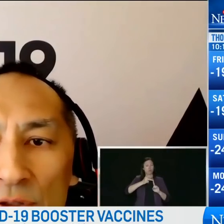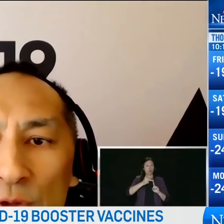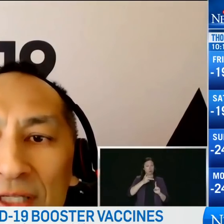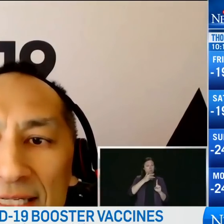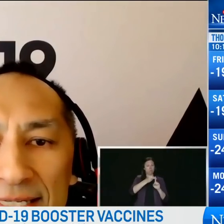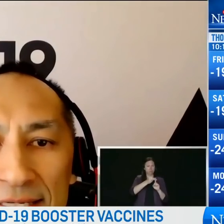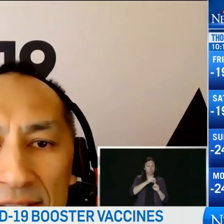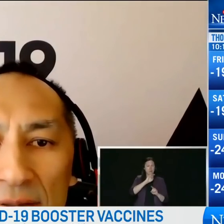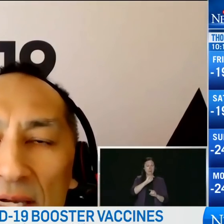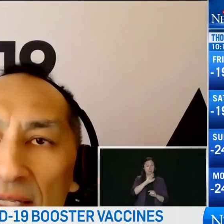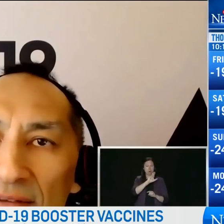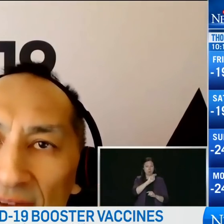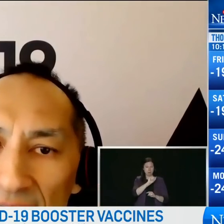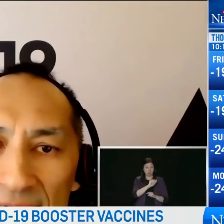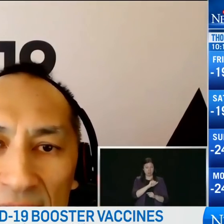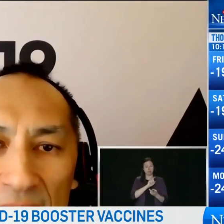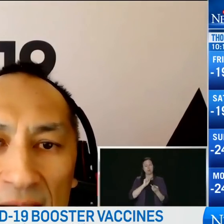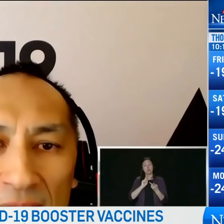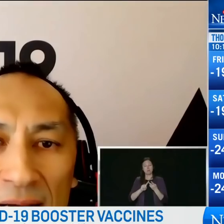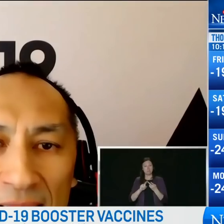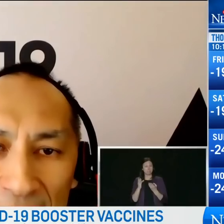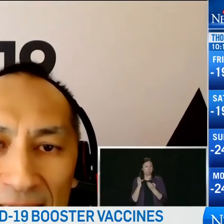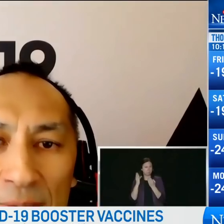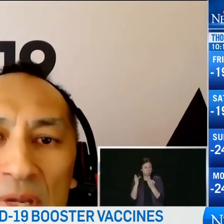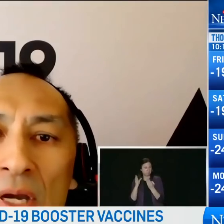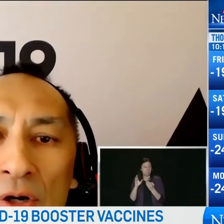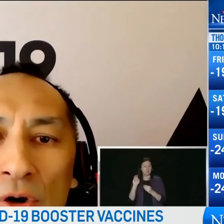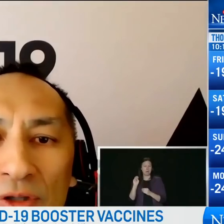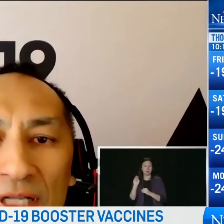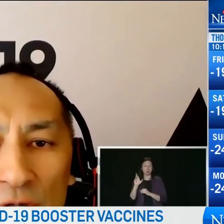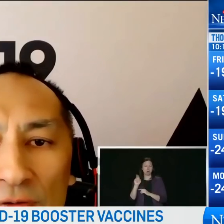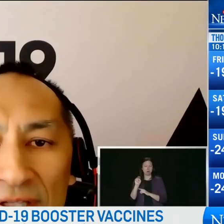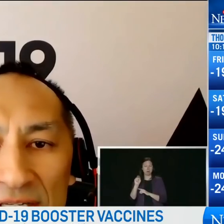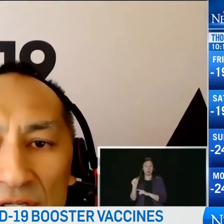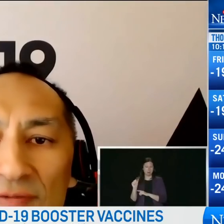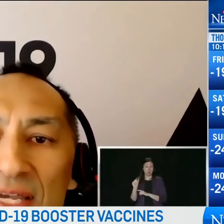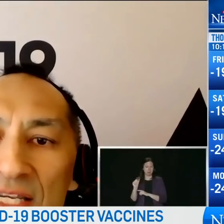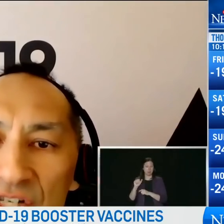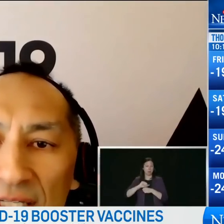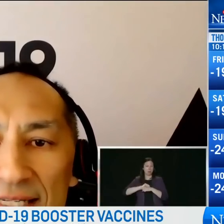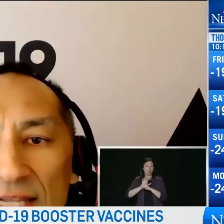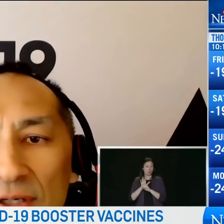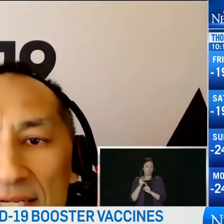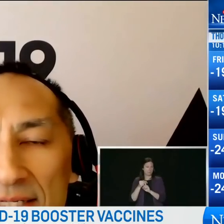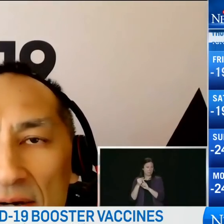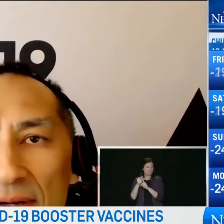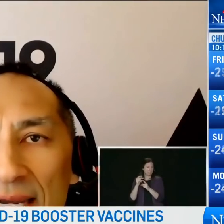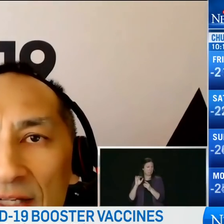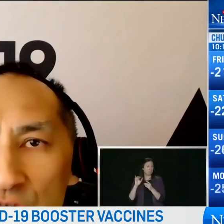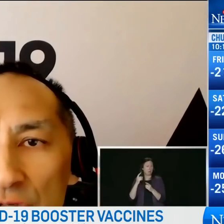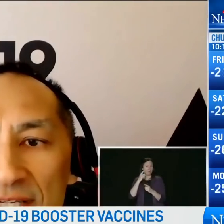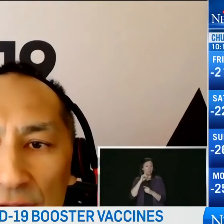ADVICE ON COVID-19 mRNA VACCINE